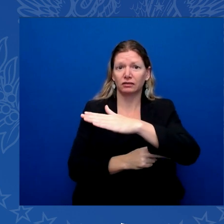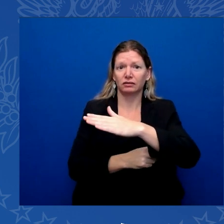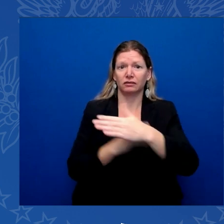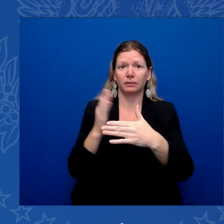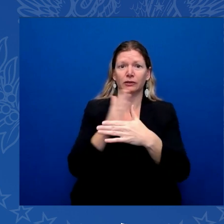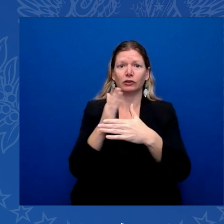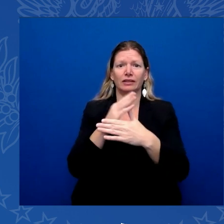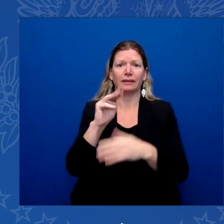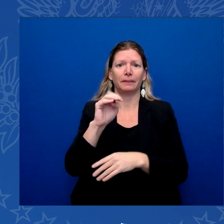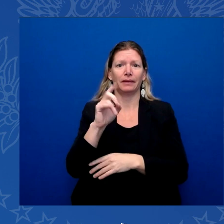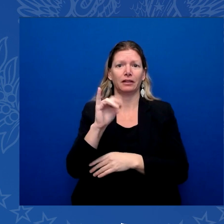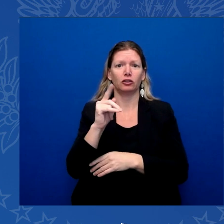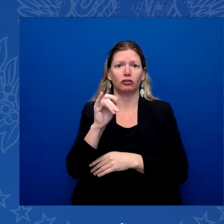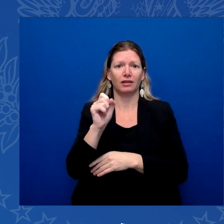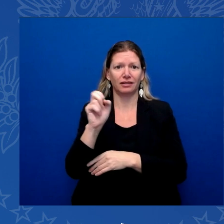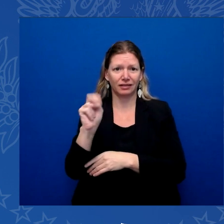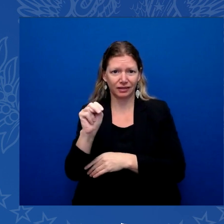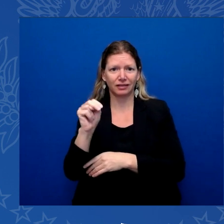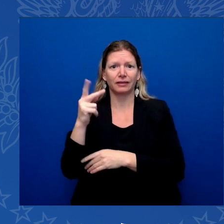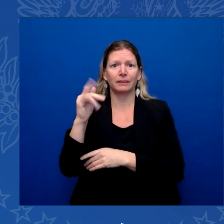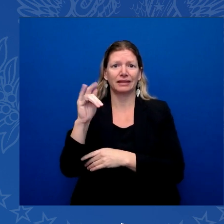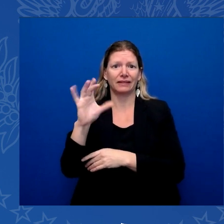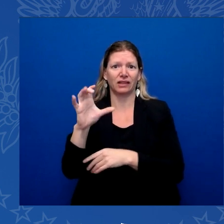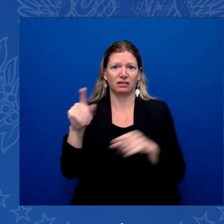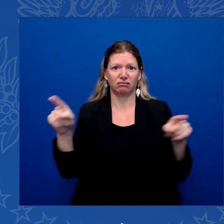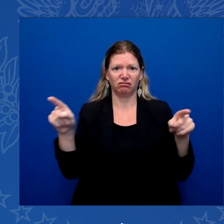also in the fields of energy and digital connectivity